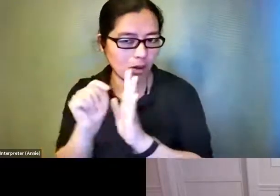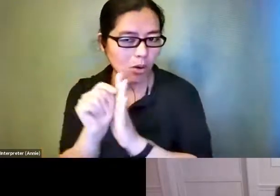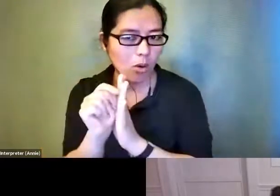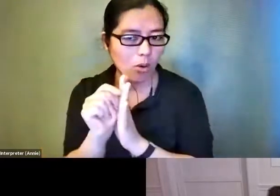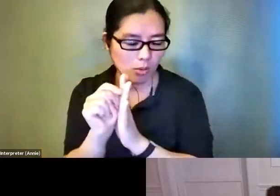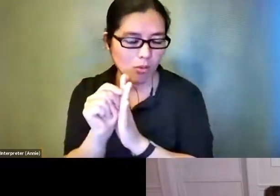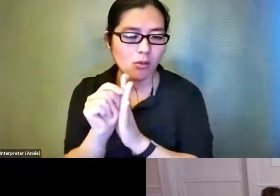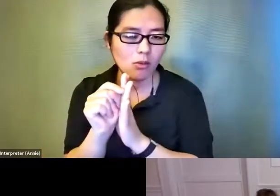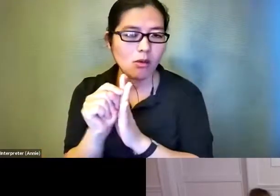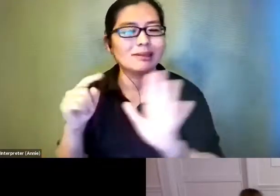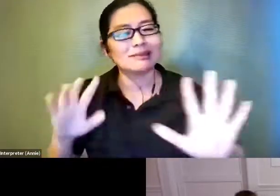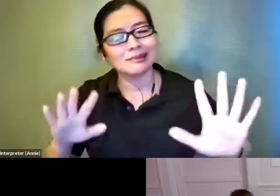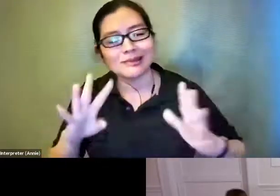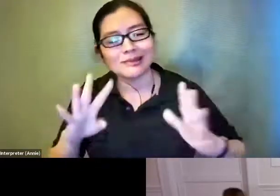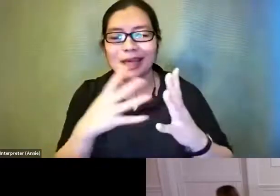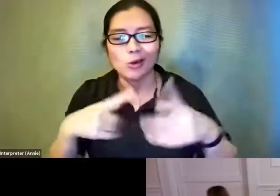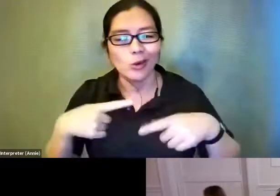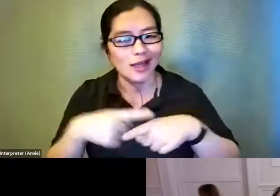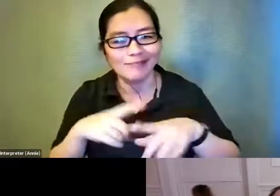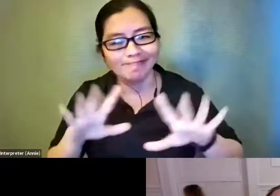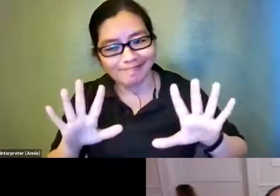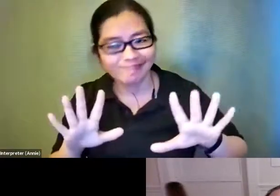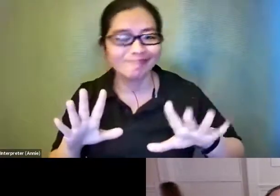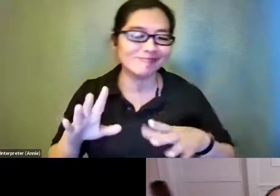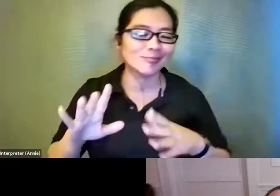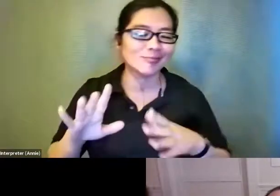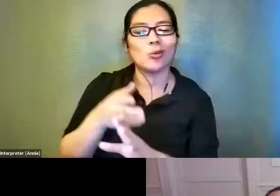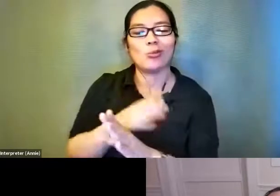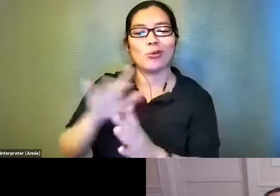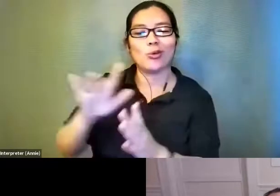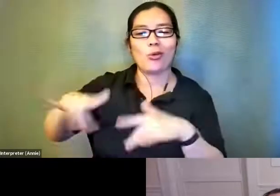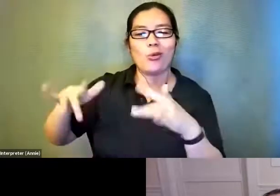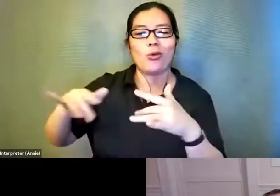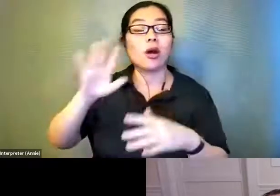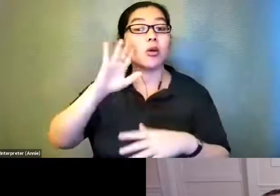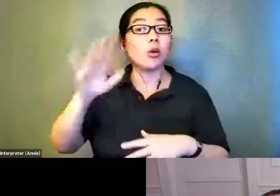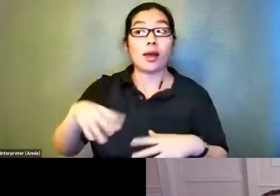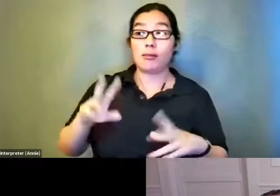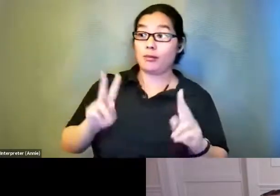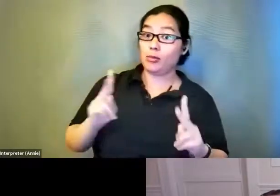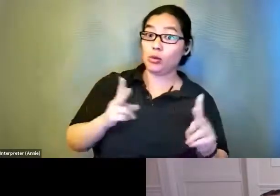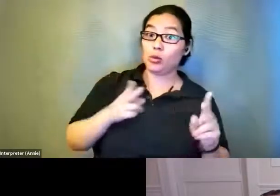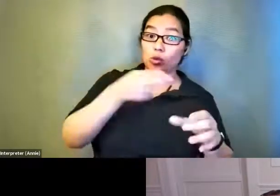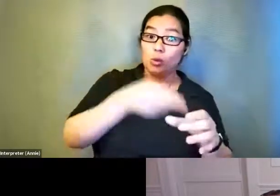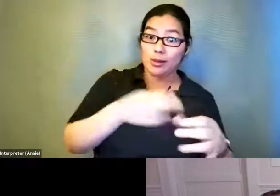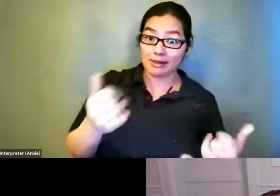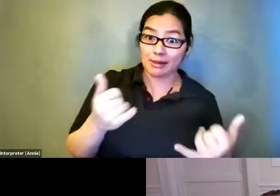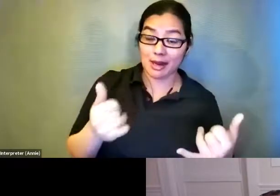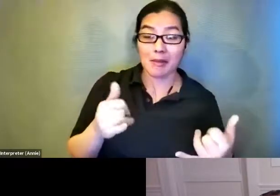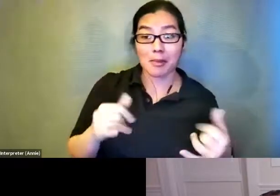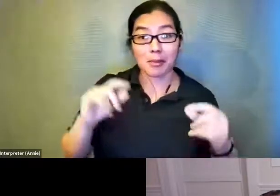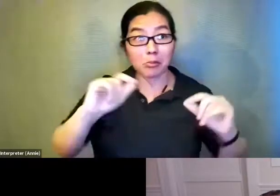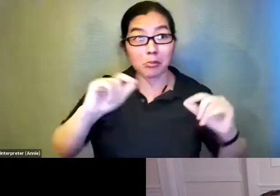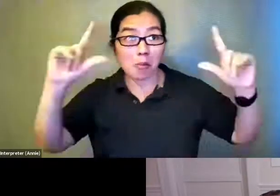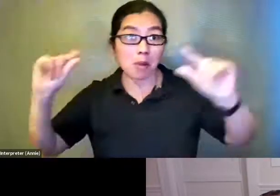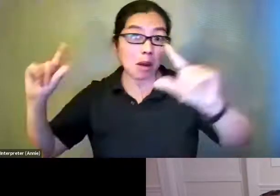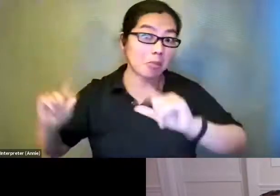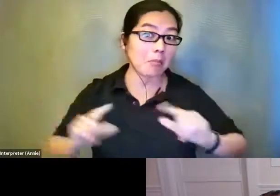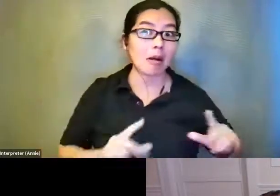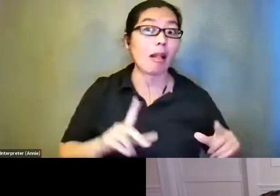scheduling reasoning but I know that people who are speaking this morning they might be popping in live later. You can